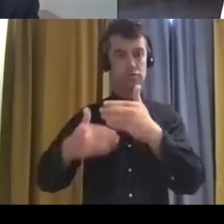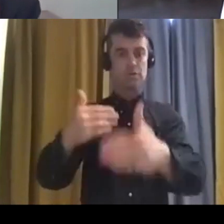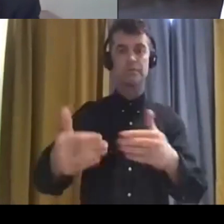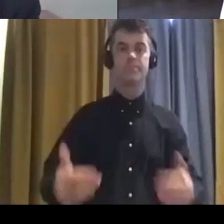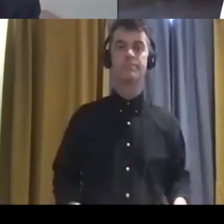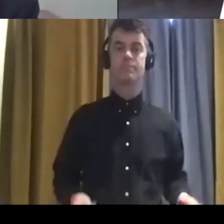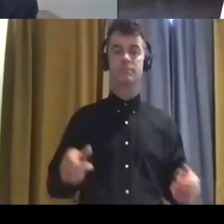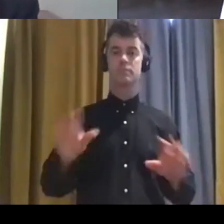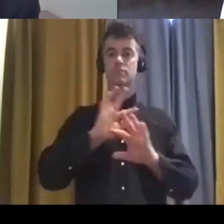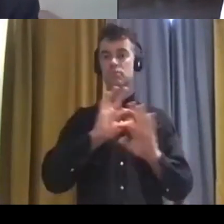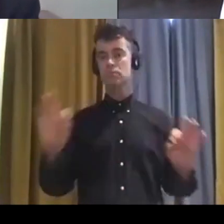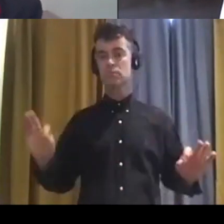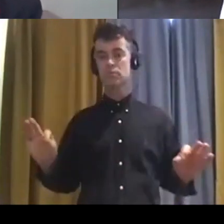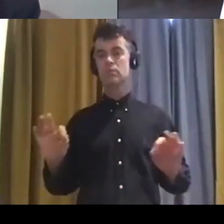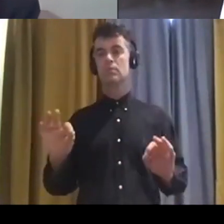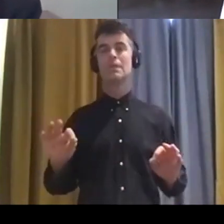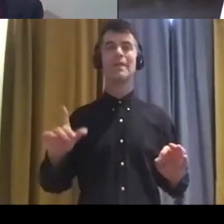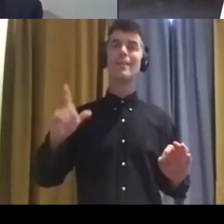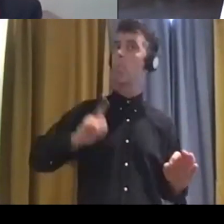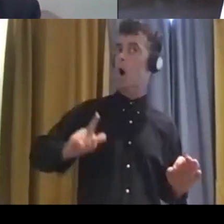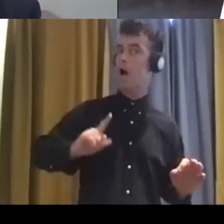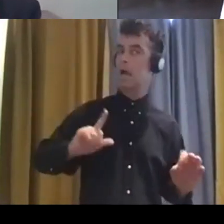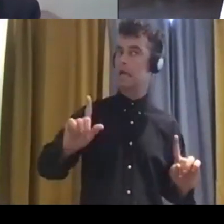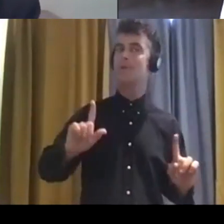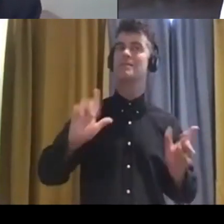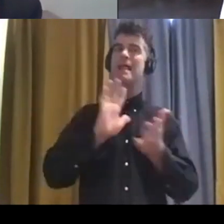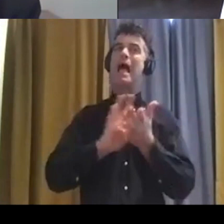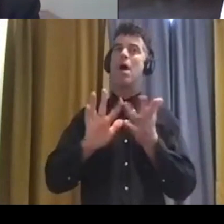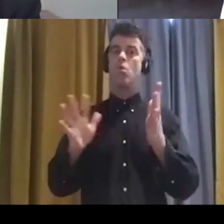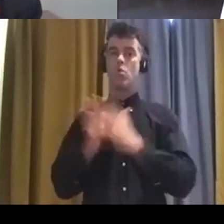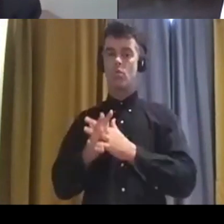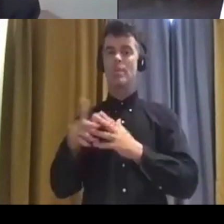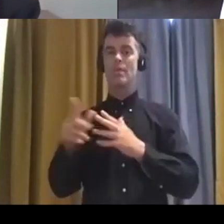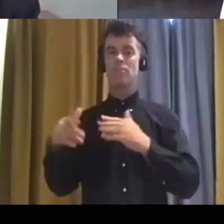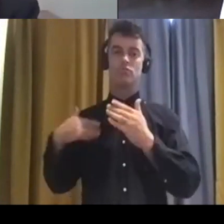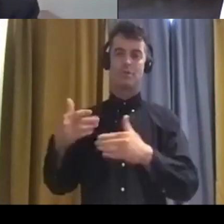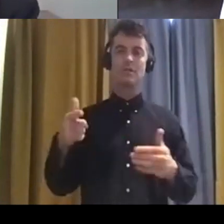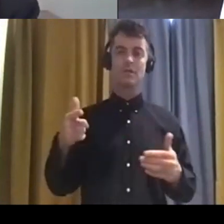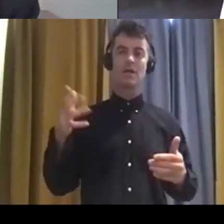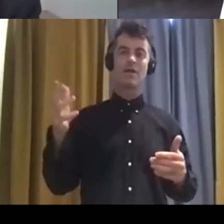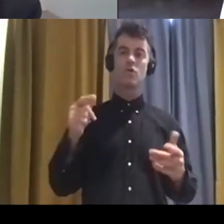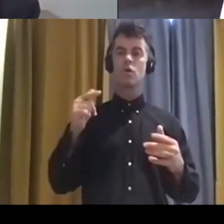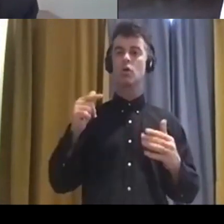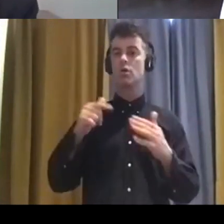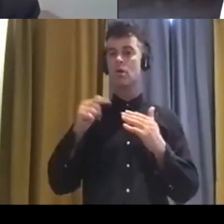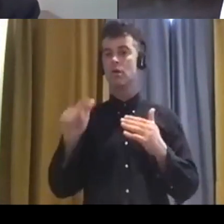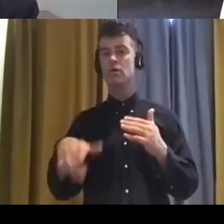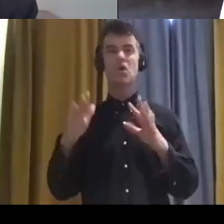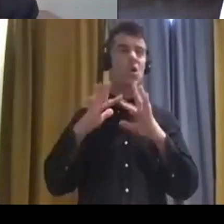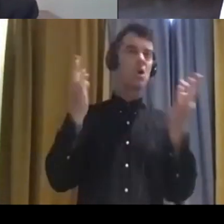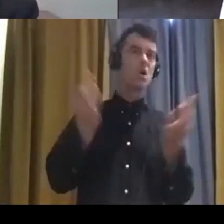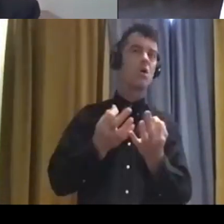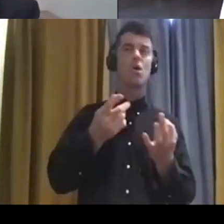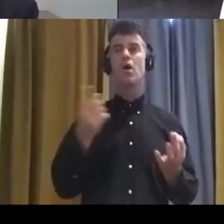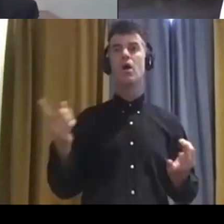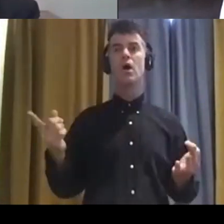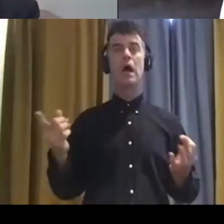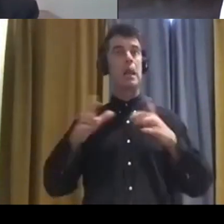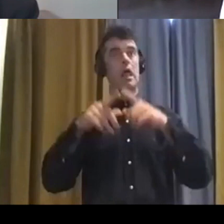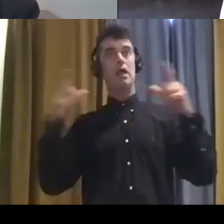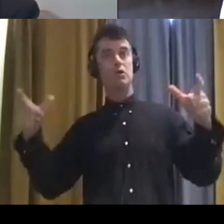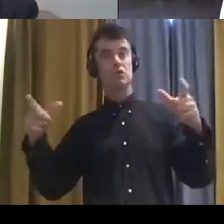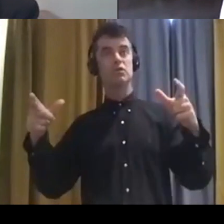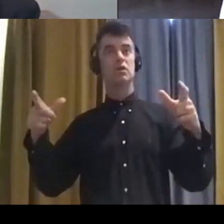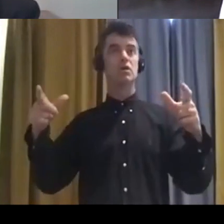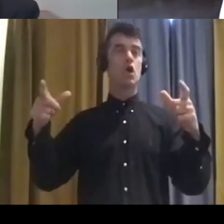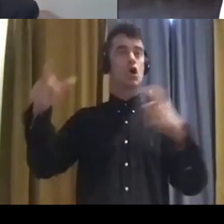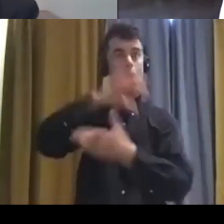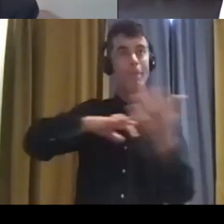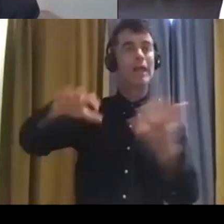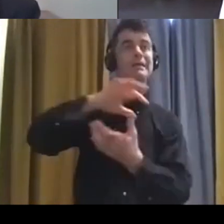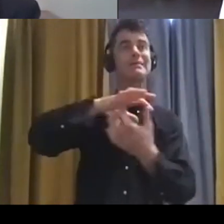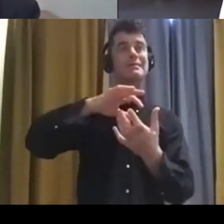is the difficulty in doing that is the process. It's not the why it's the how and that has